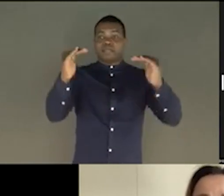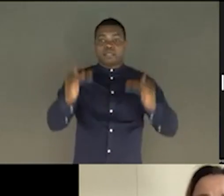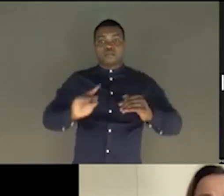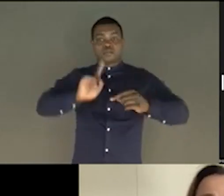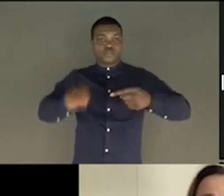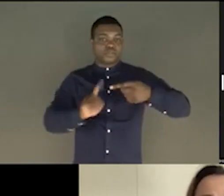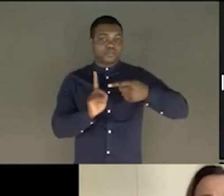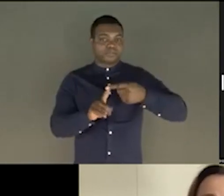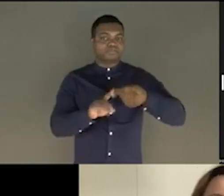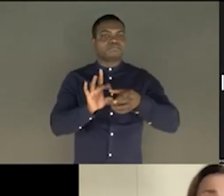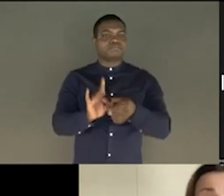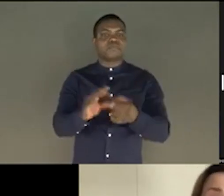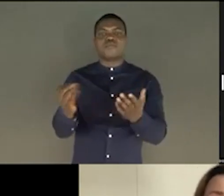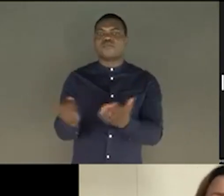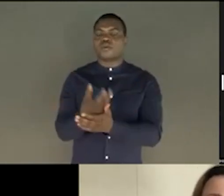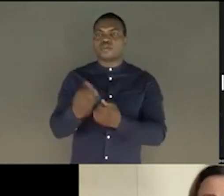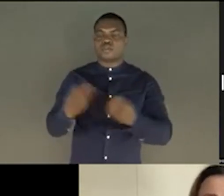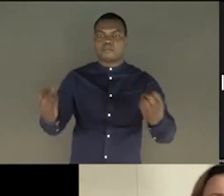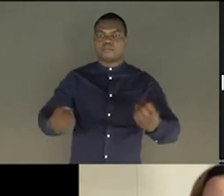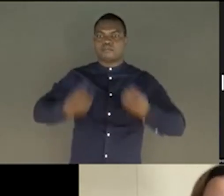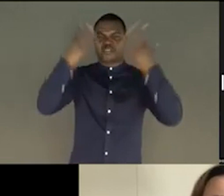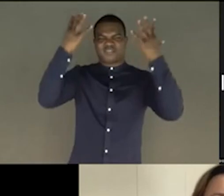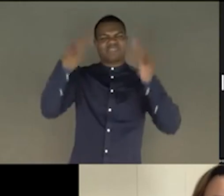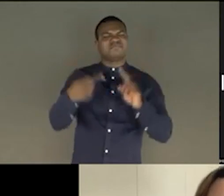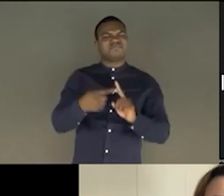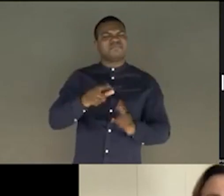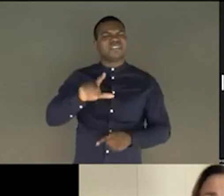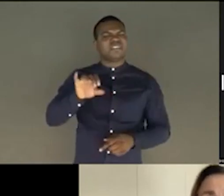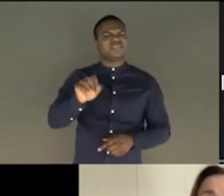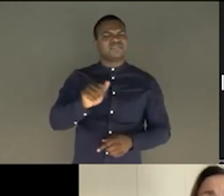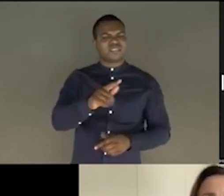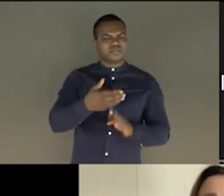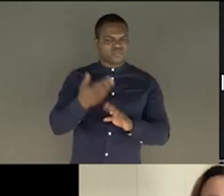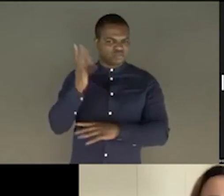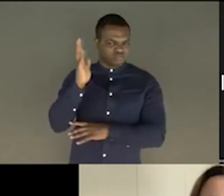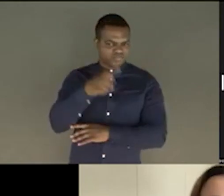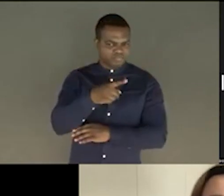when the level of a proper amount of information is variable?